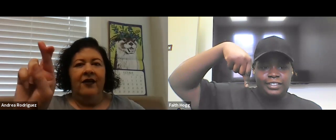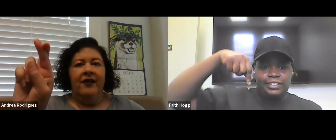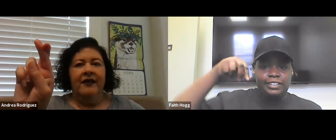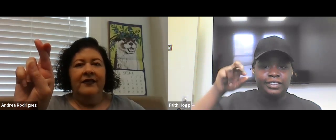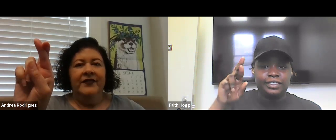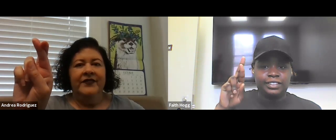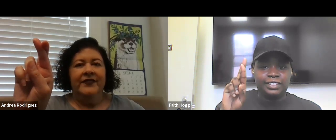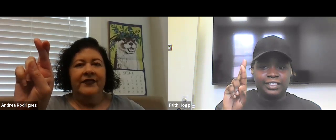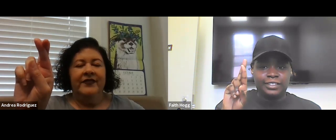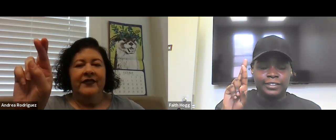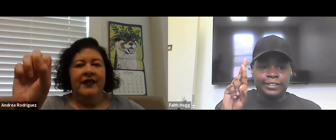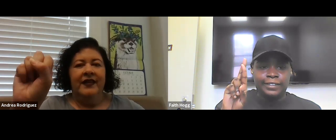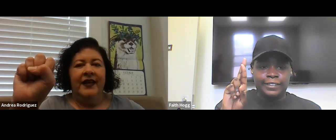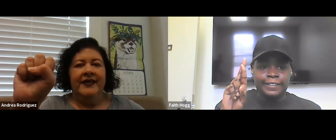R S.